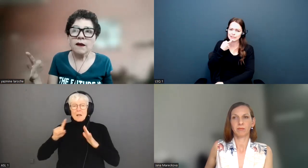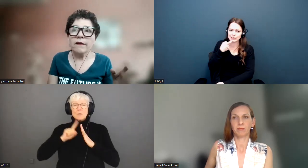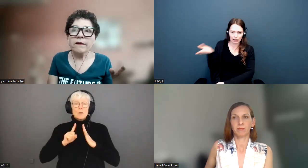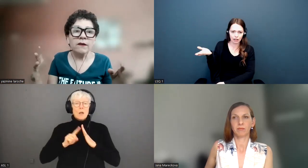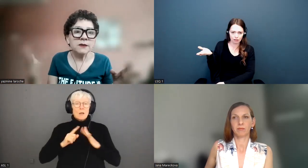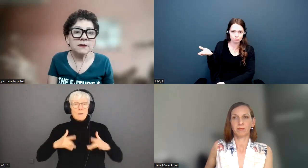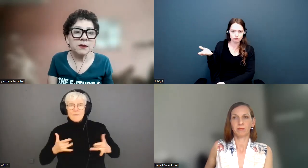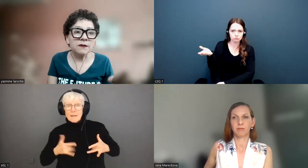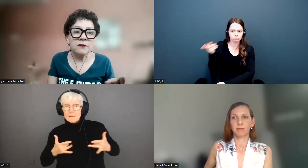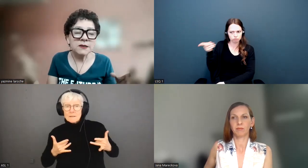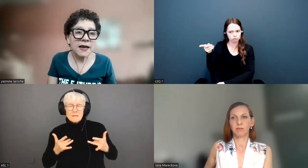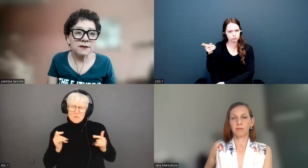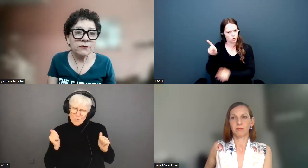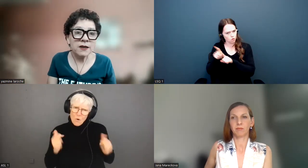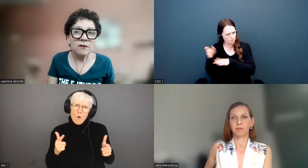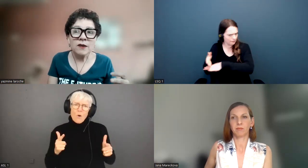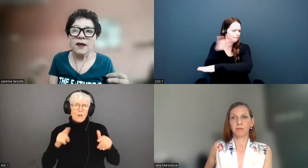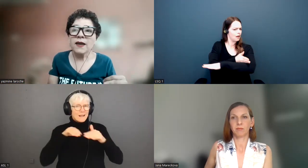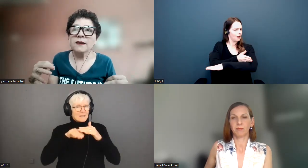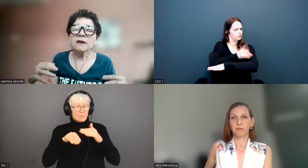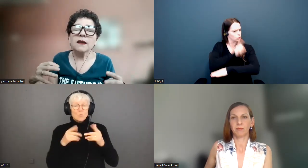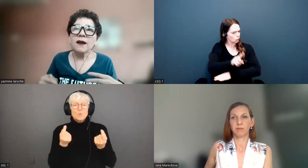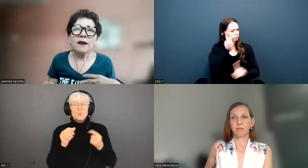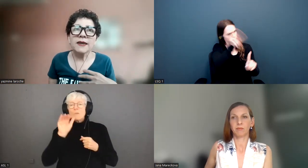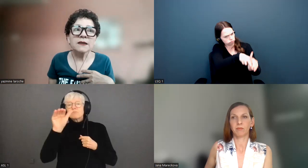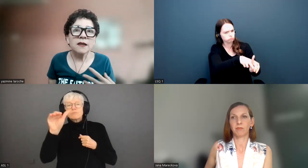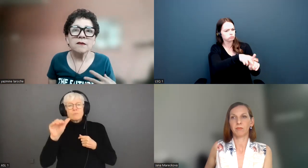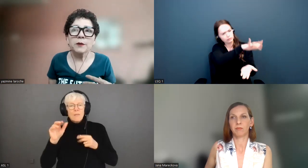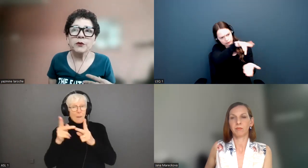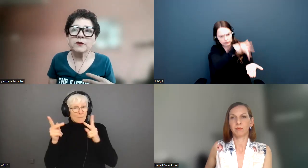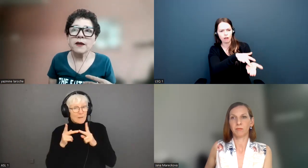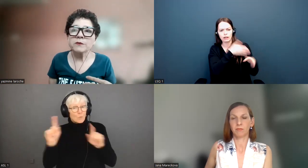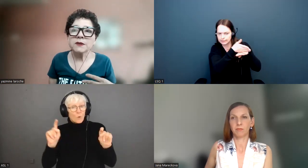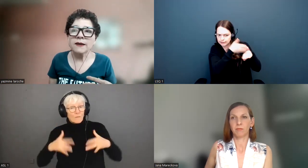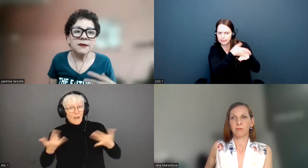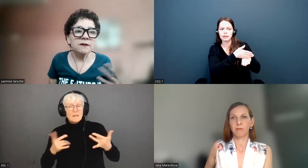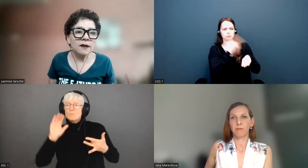are accessible you just ask the venue and I can't tell you the number of times I didn't